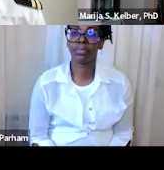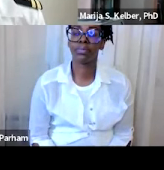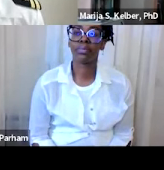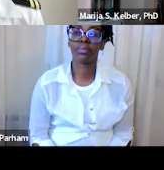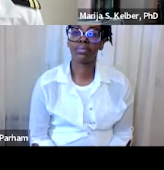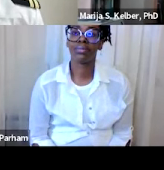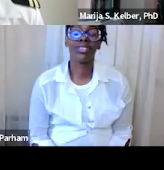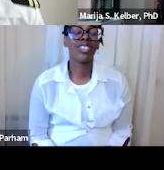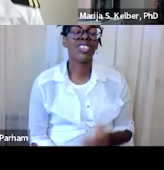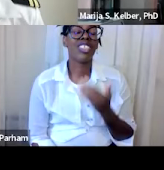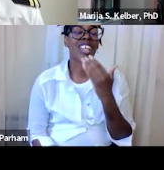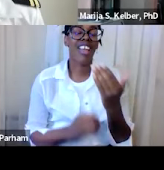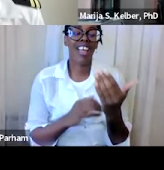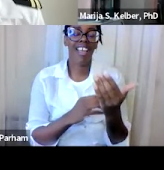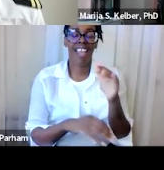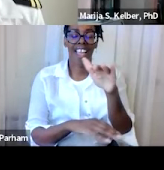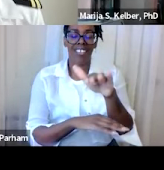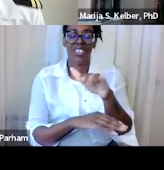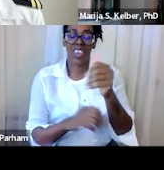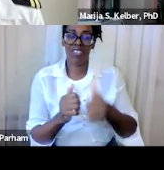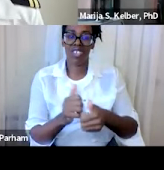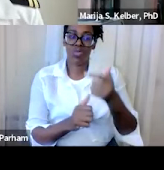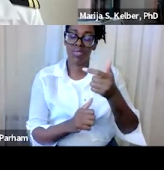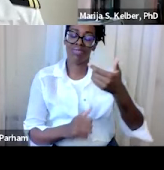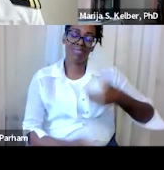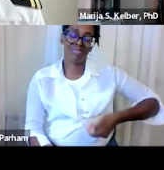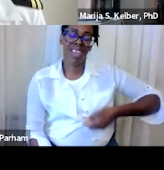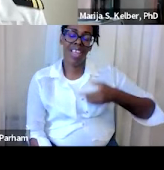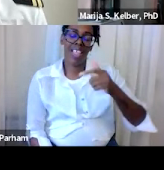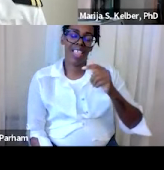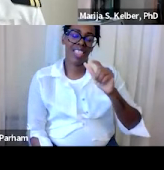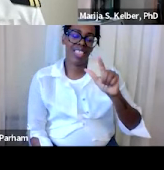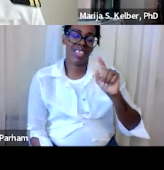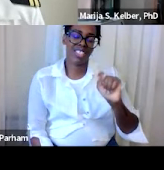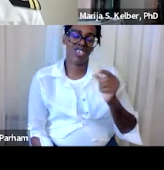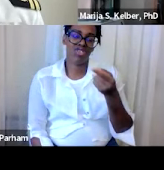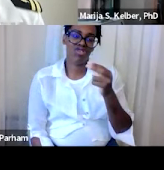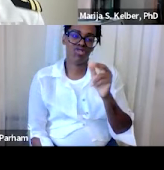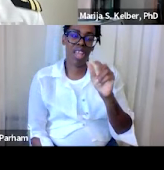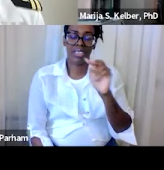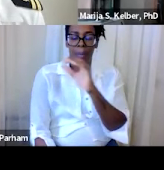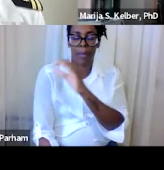Good afternoon, everyone. As Dr. Kelber said, my name is Lieutenant Grant, I'm a clinical psychologist. I work with Dr. Kelber